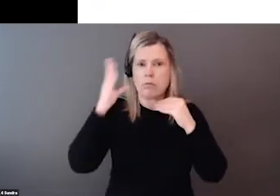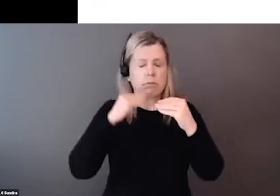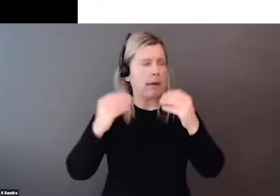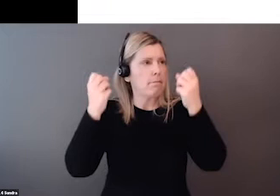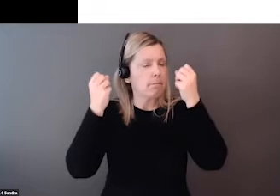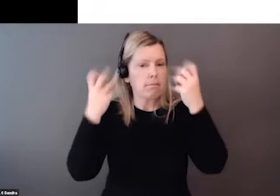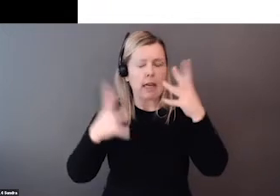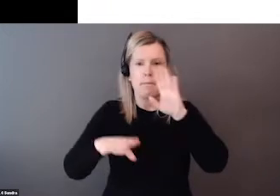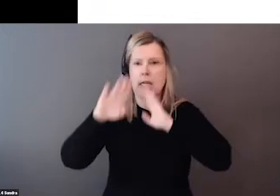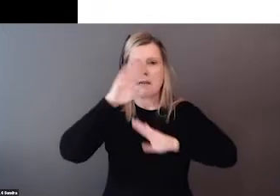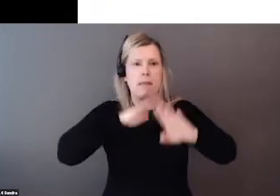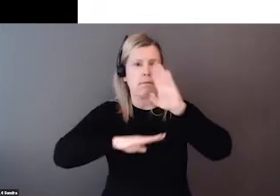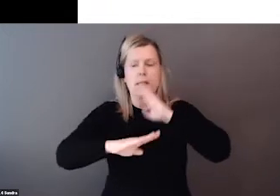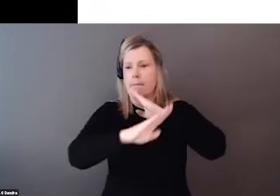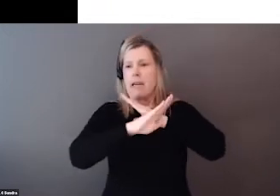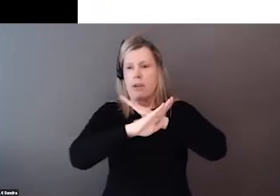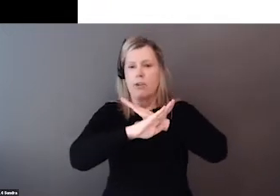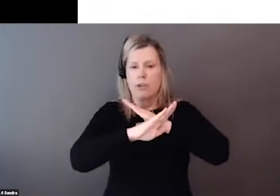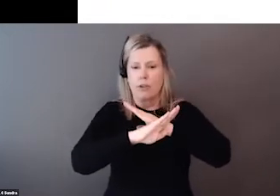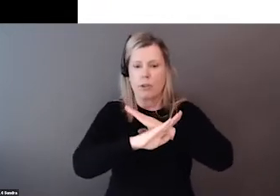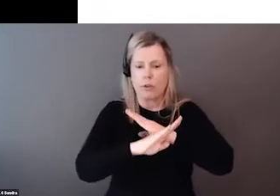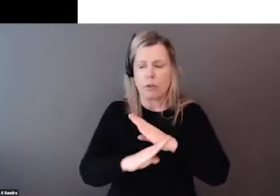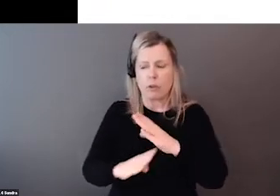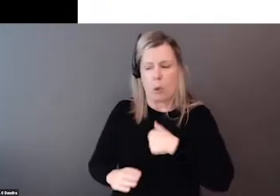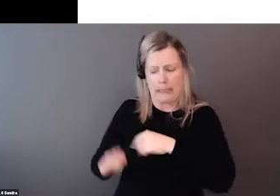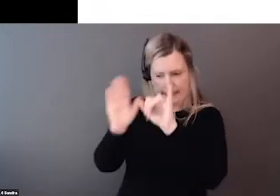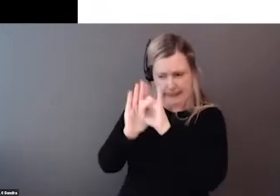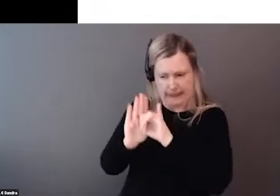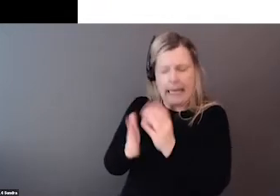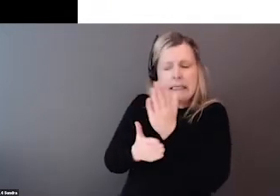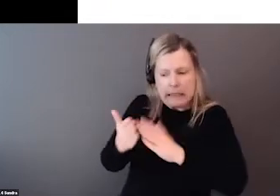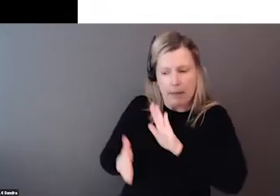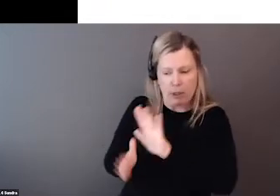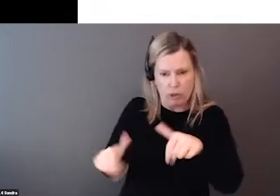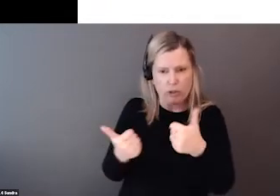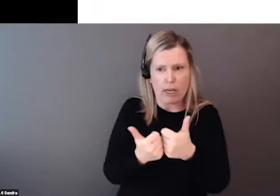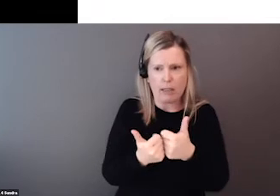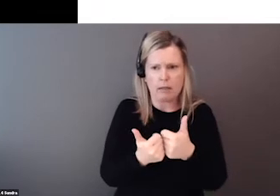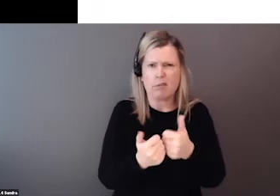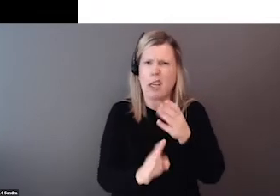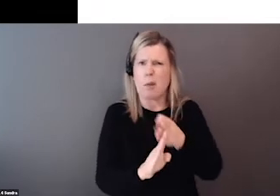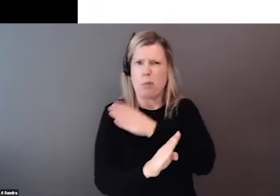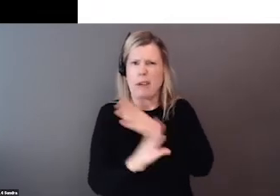and my colleagues and I address some of these challenges in greater depth in a previous session in this conference. So I hope you had a chance to view that one.